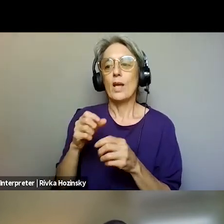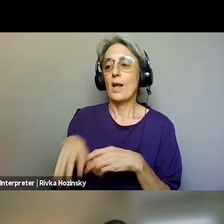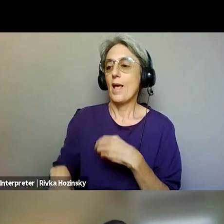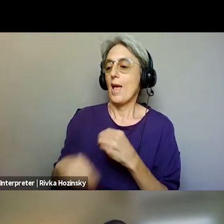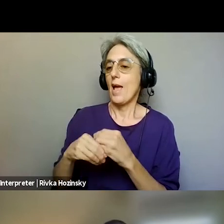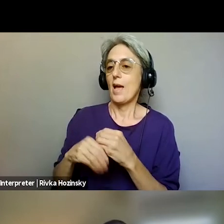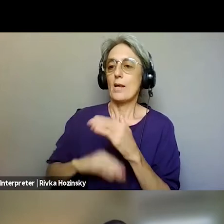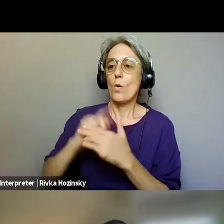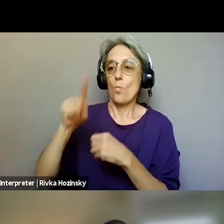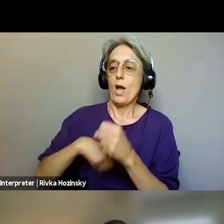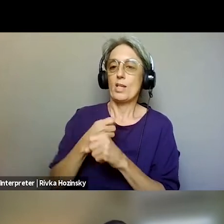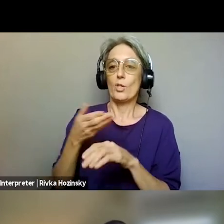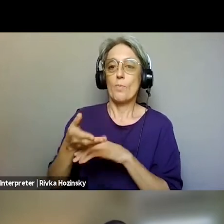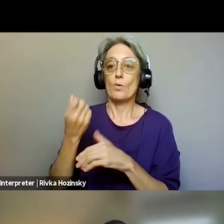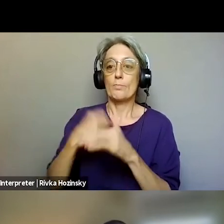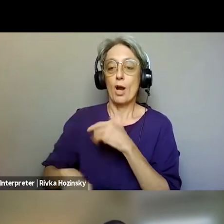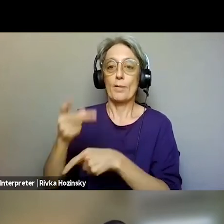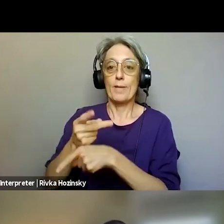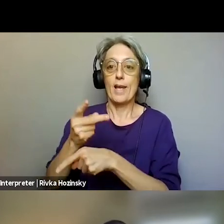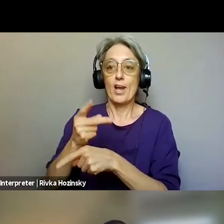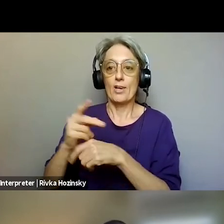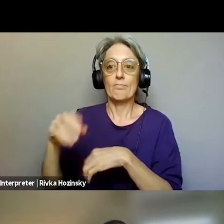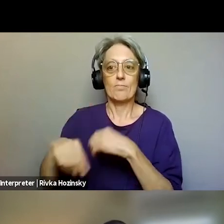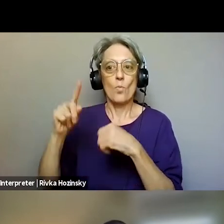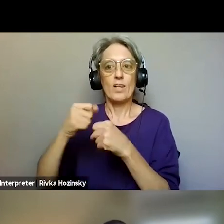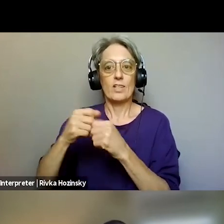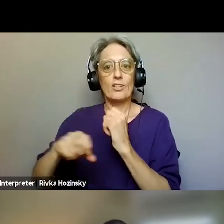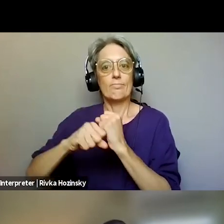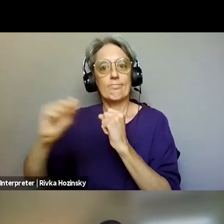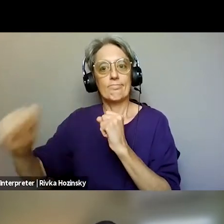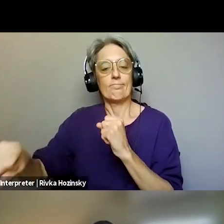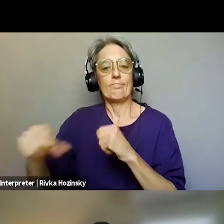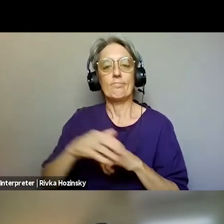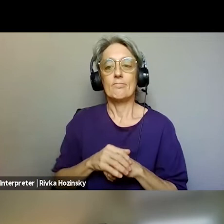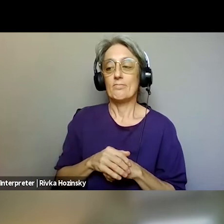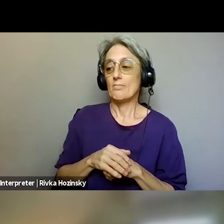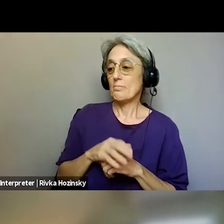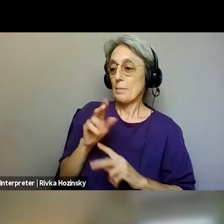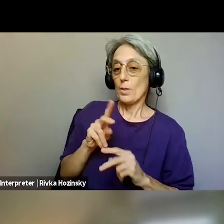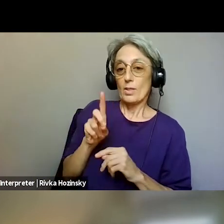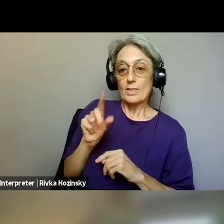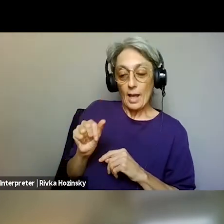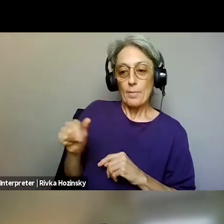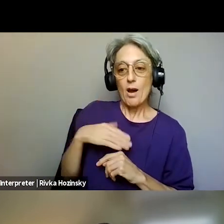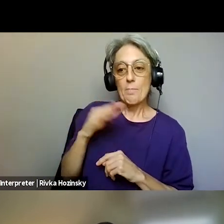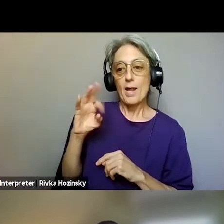would have huge implications for disabled people on Medicaid who may lose service. Black people on